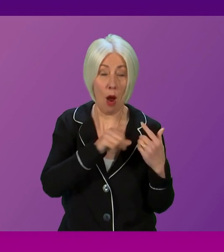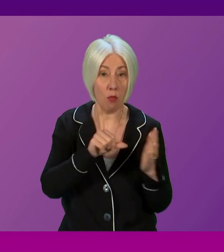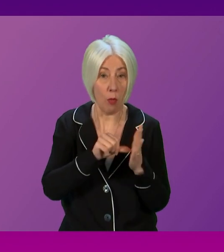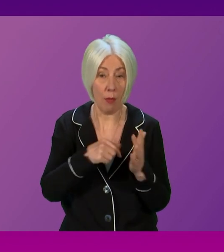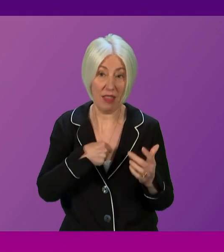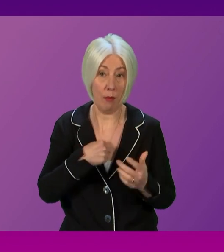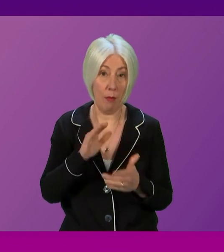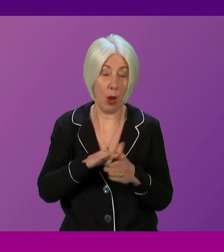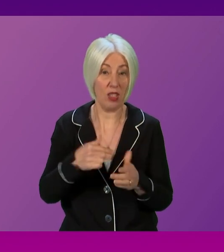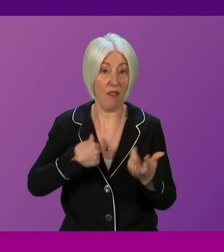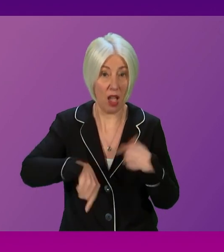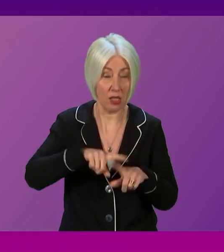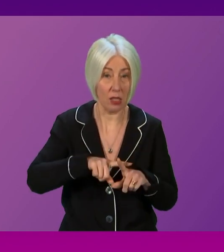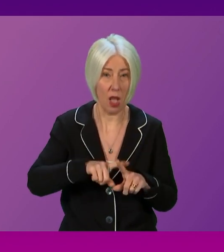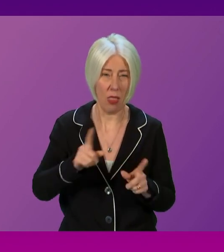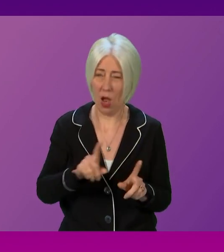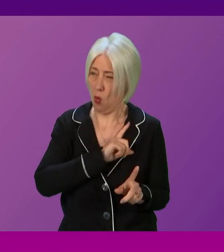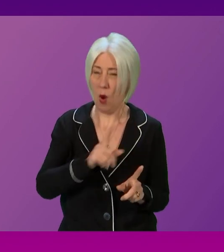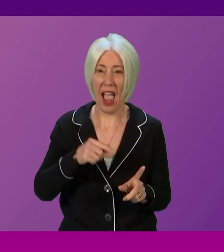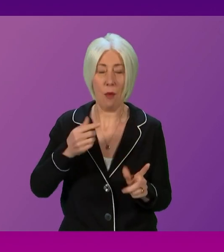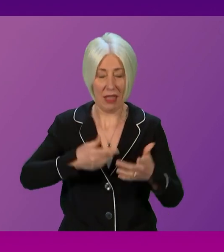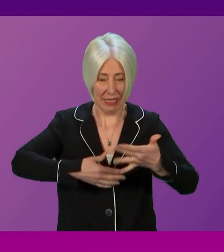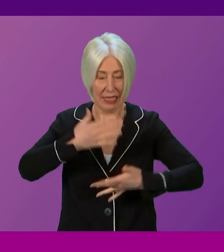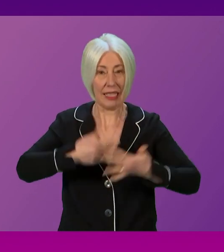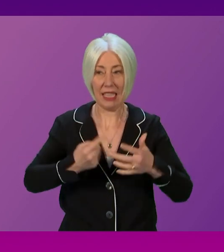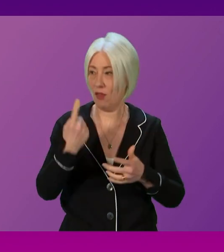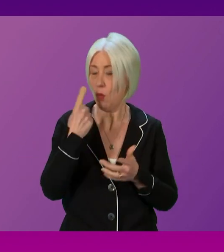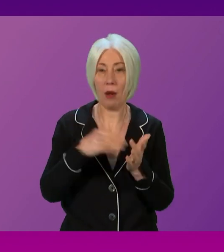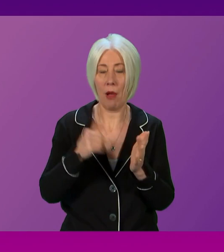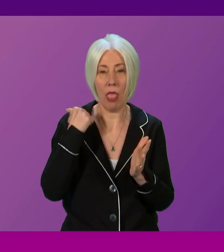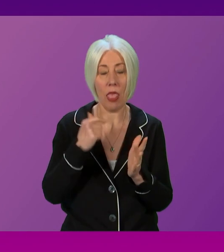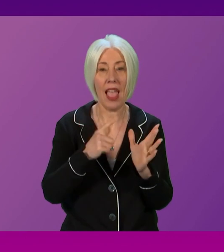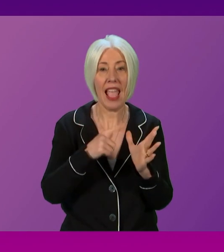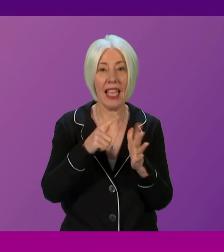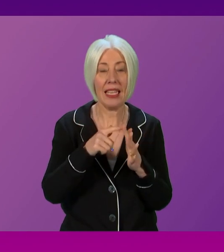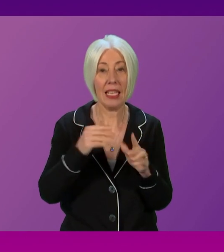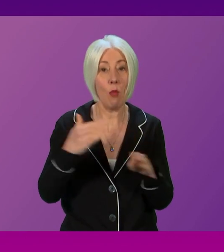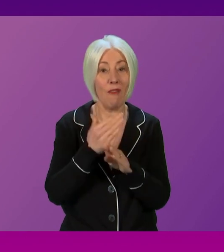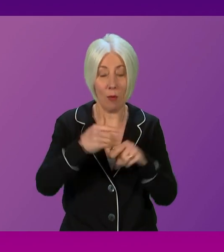in the latest full month for which we have statistics, is A and E performance in Scotland